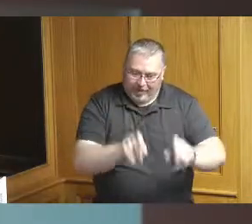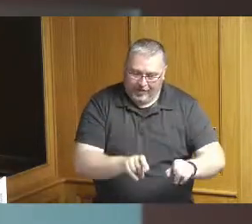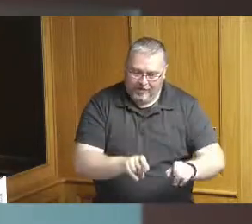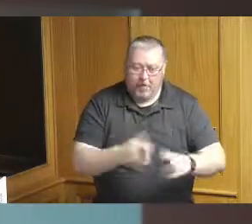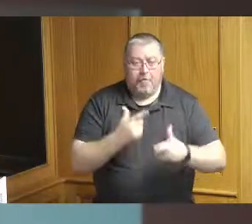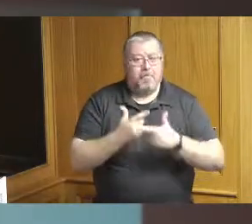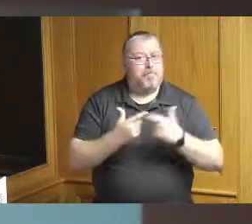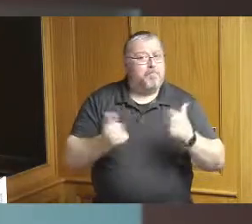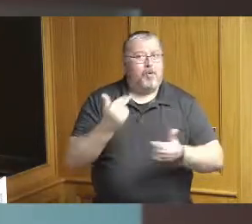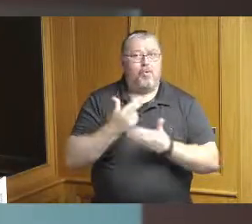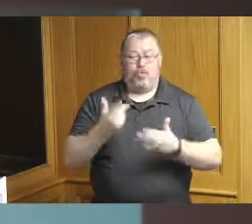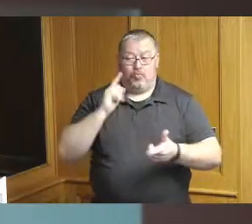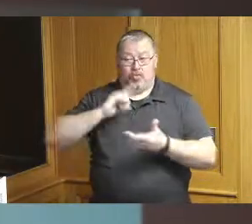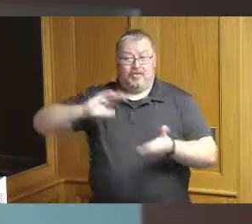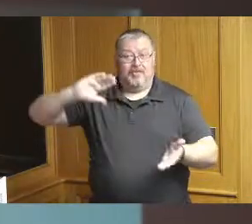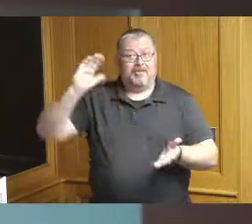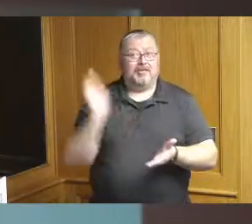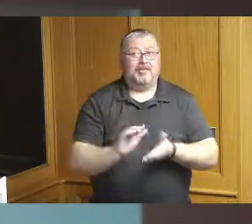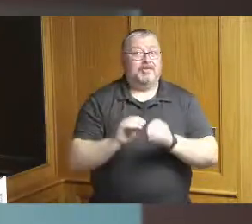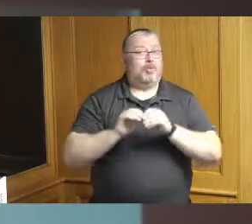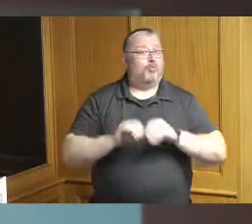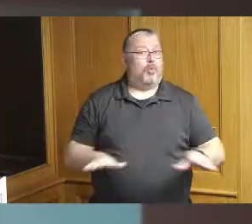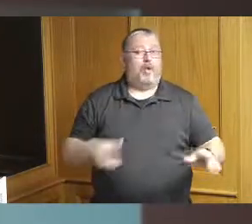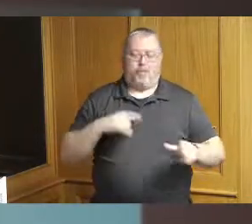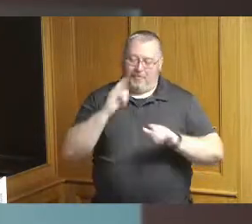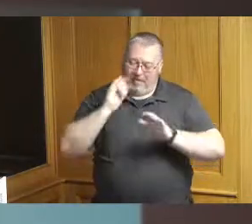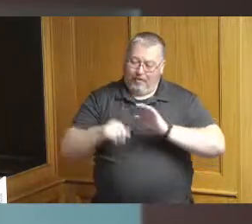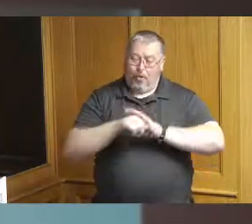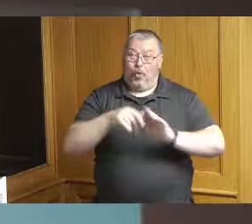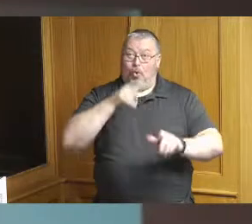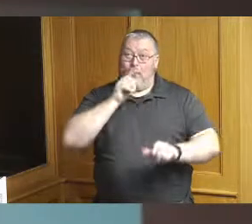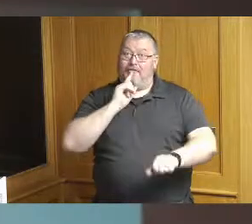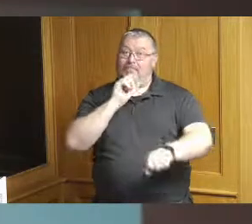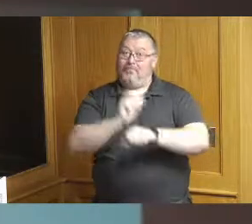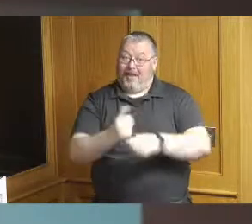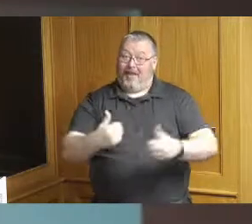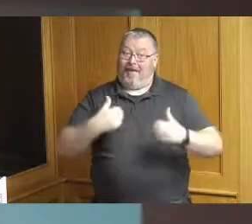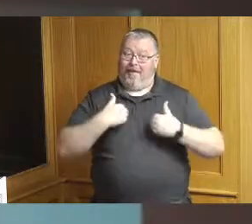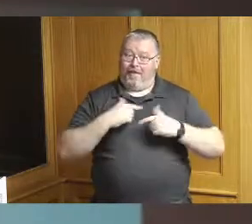have for slowing the spread of Covid is finding out who has Covid and then isolating them making